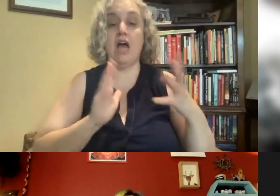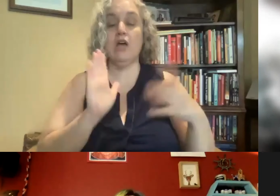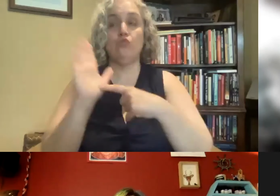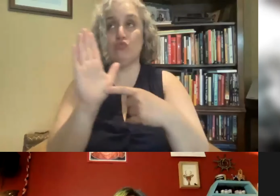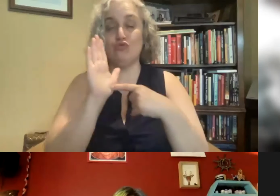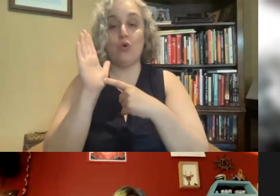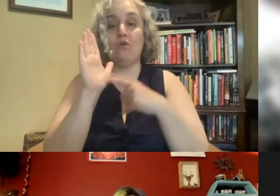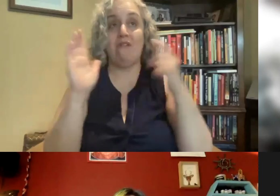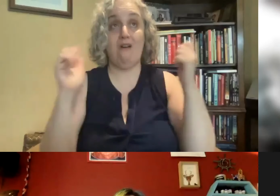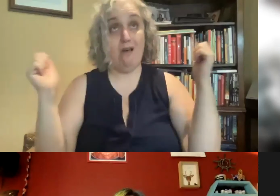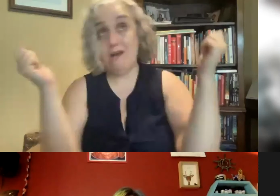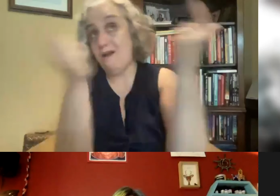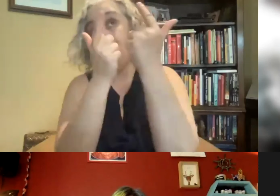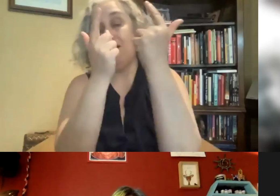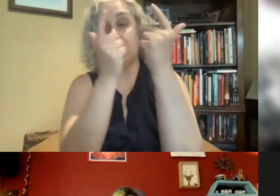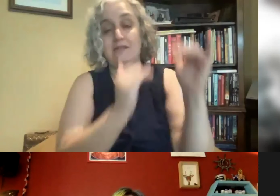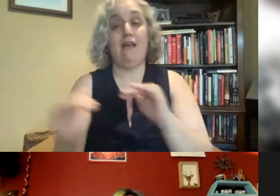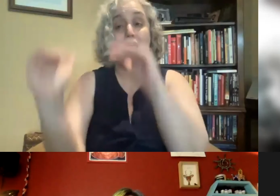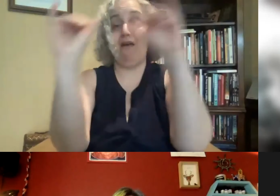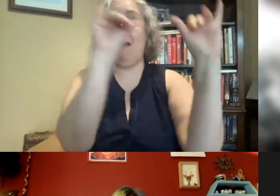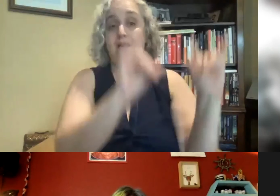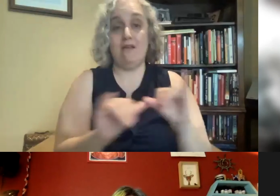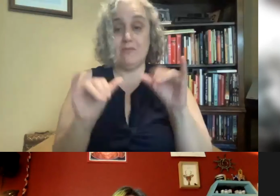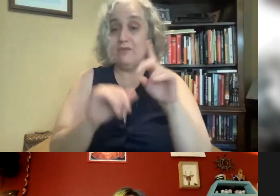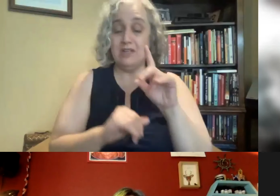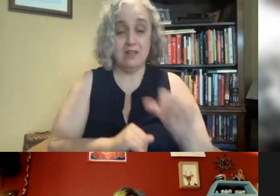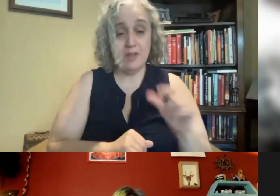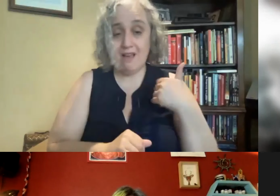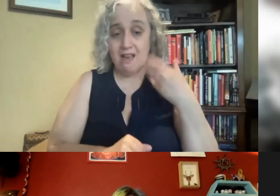everyone with these disabilities.